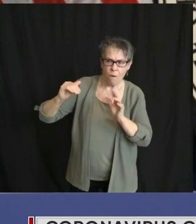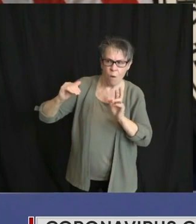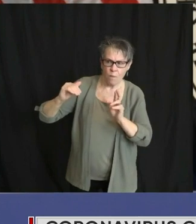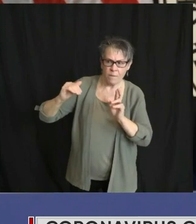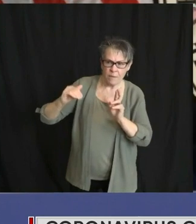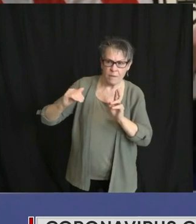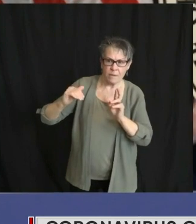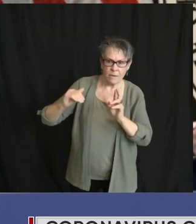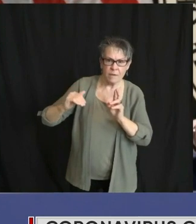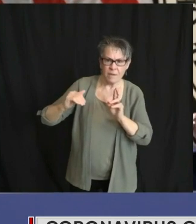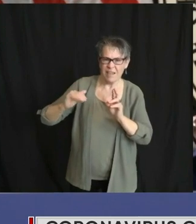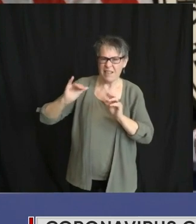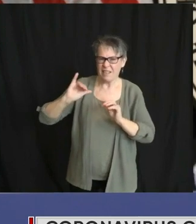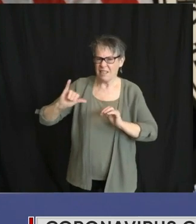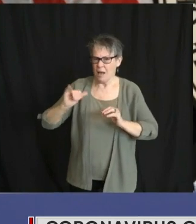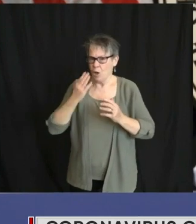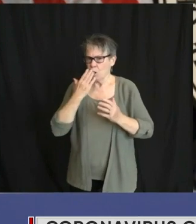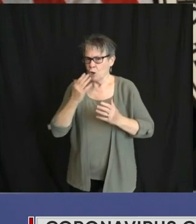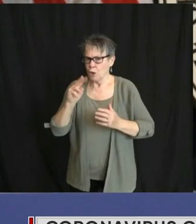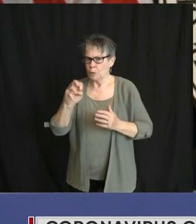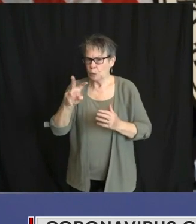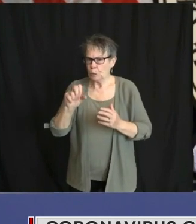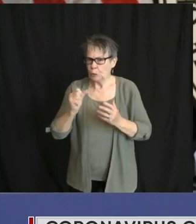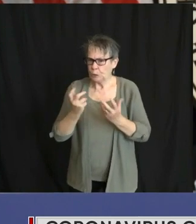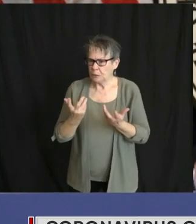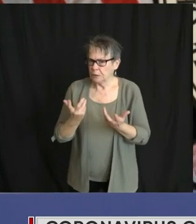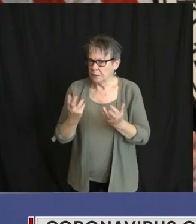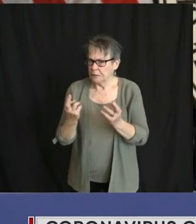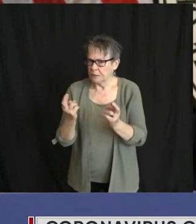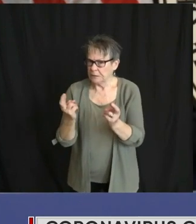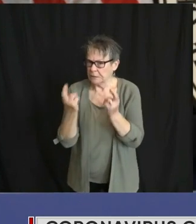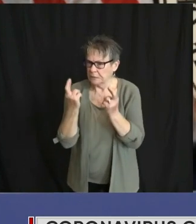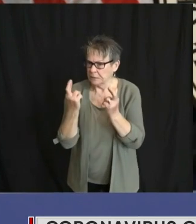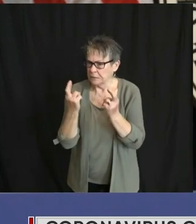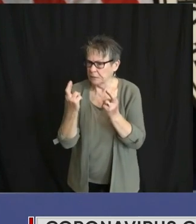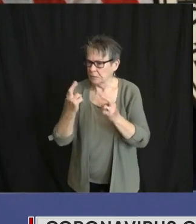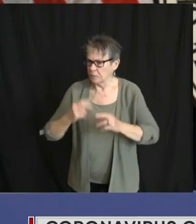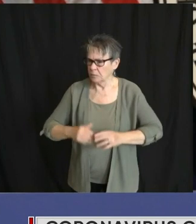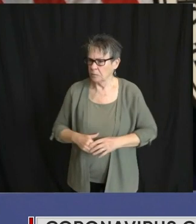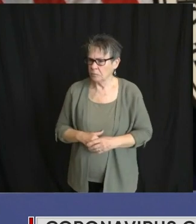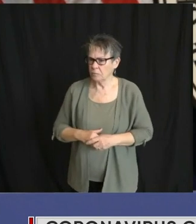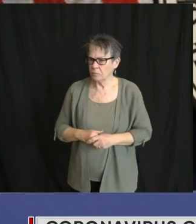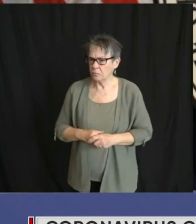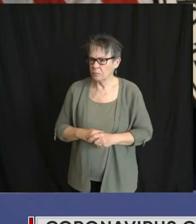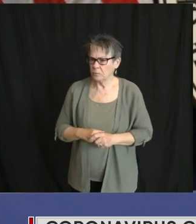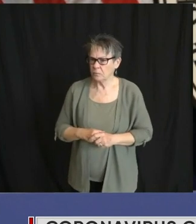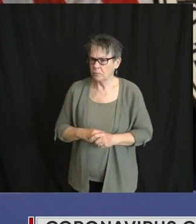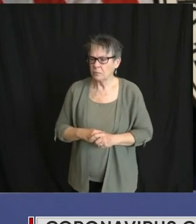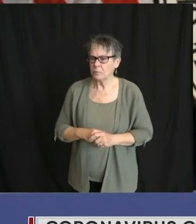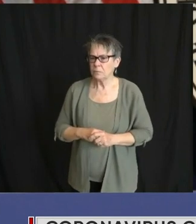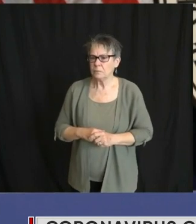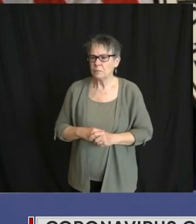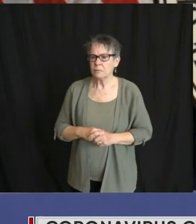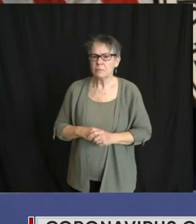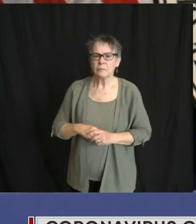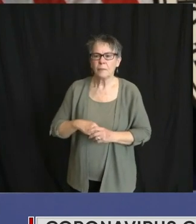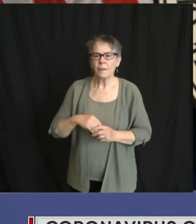REMEMBER, TWO THINGS. THEY ARE OVERWHELMINGLY SYSTEMATIC. AS AT LIFSHITZ REMINDED ME, THAT IS